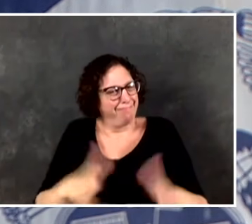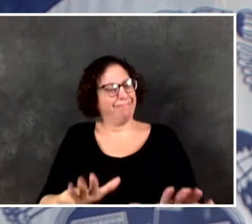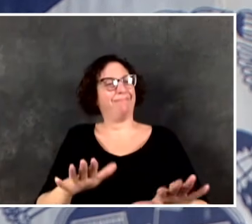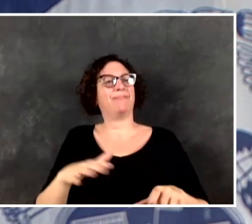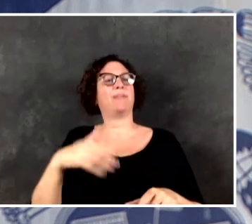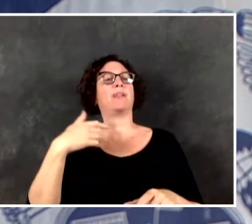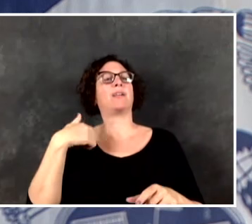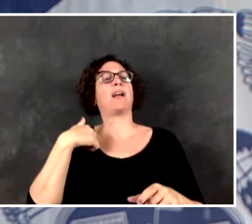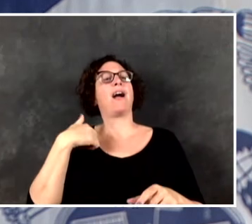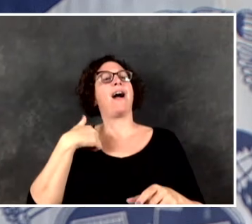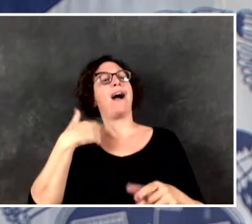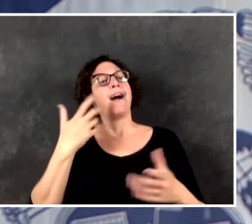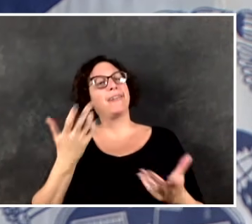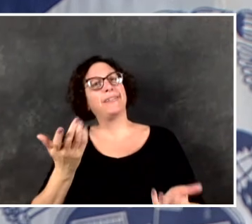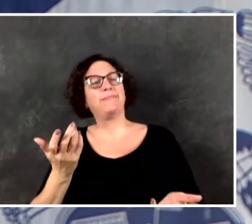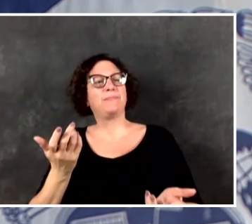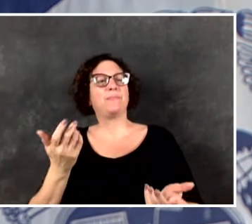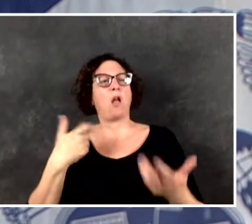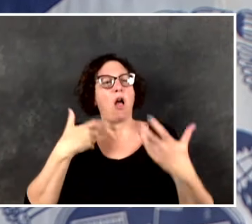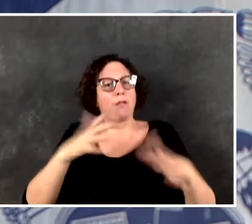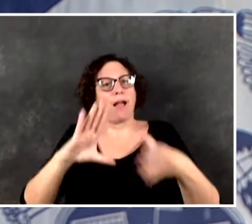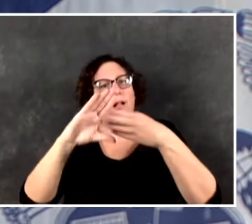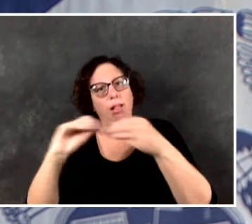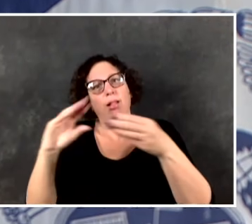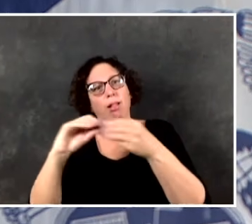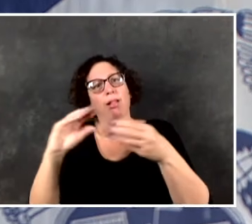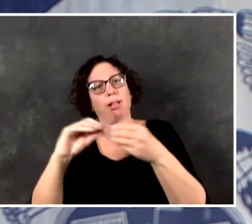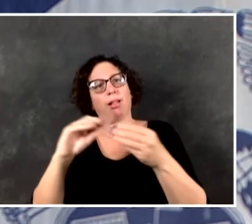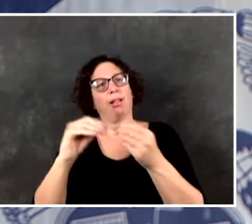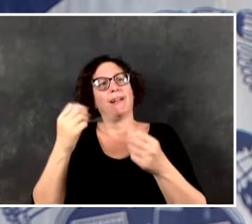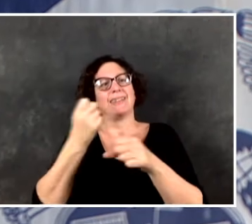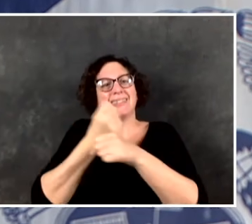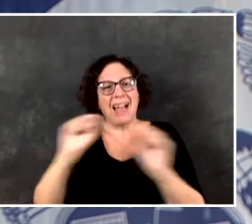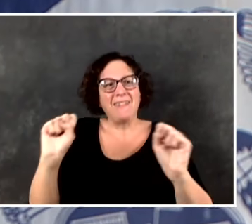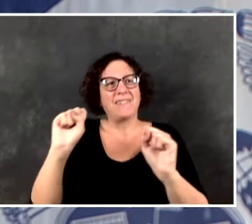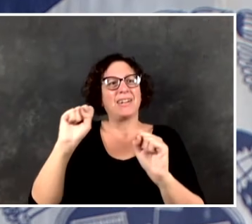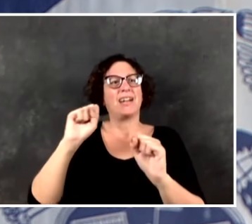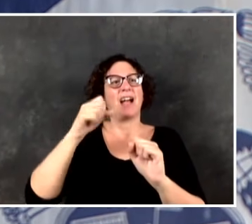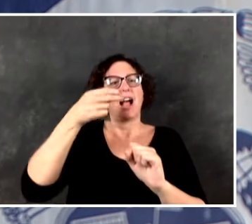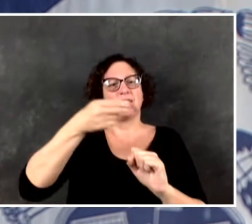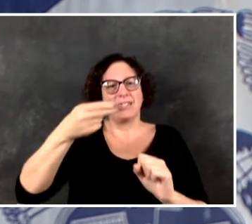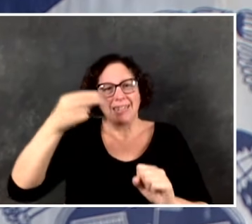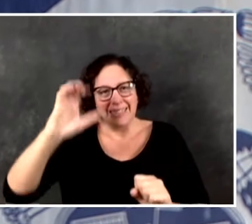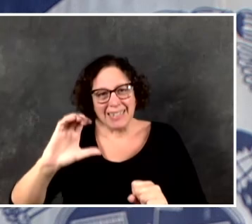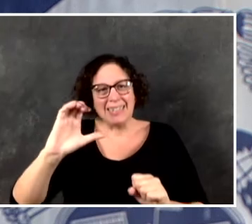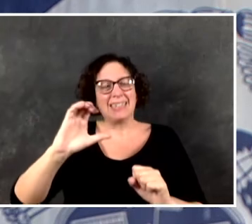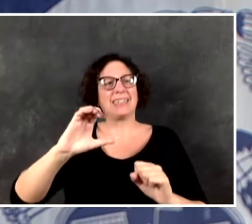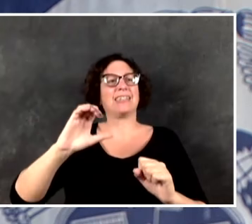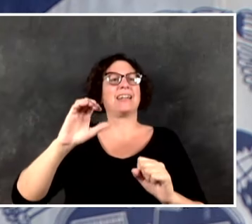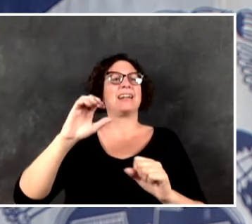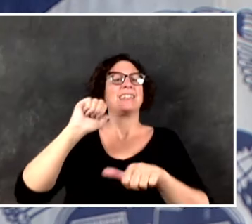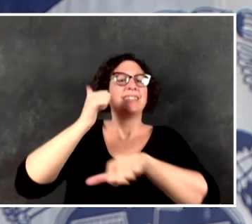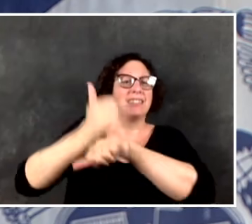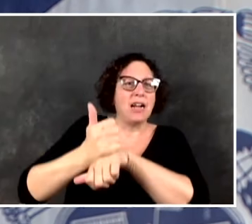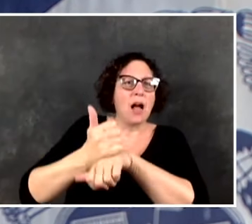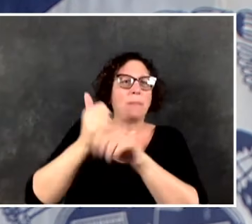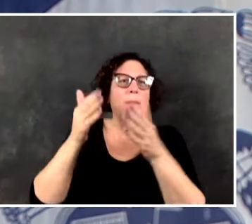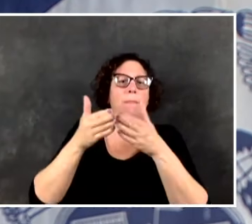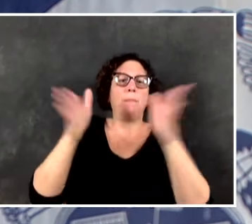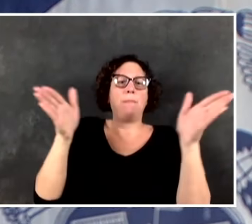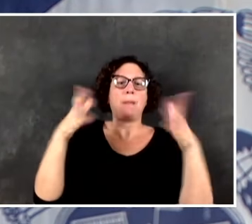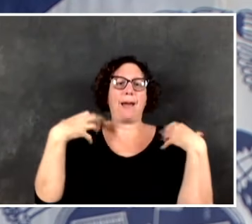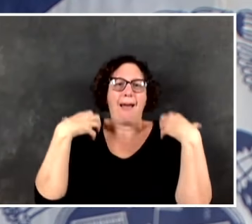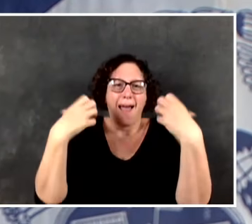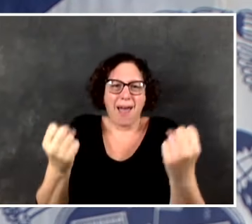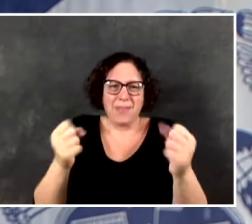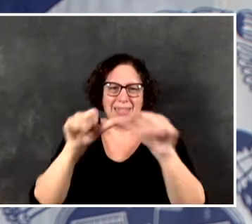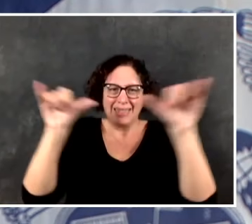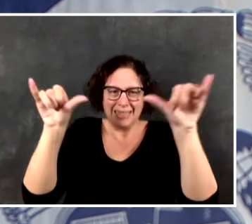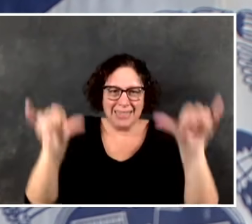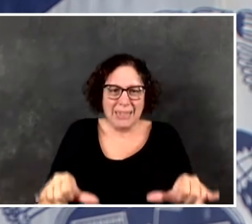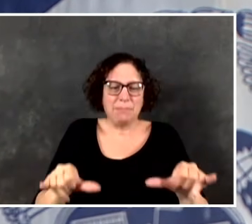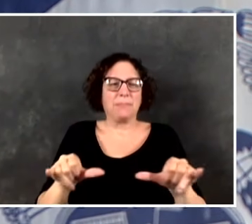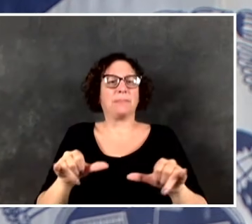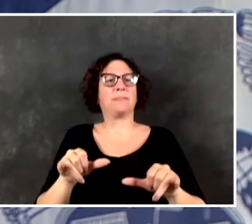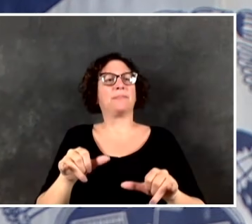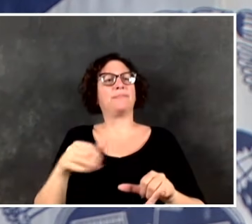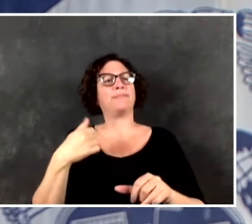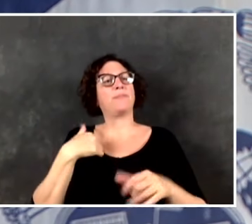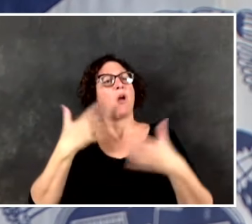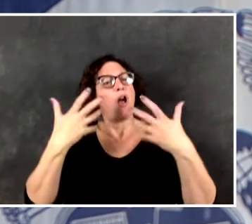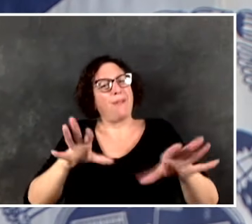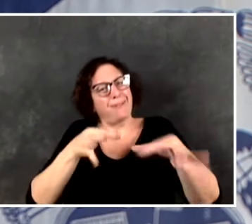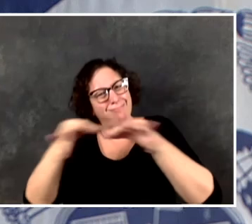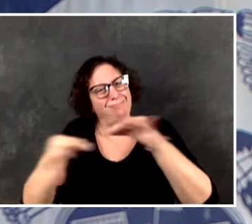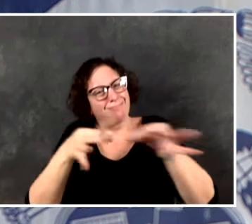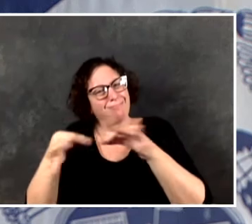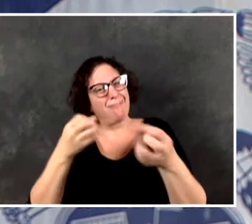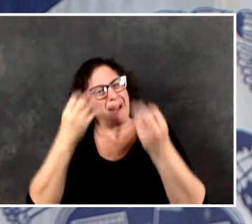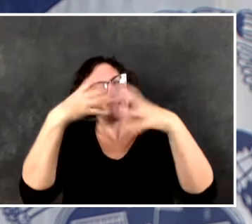CHANGES THAT WERE